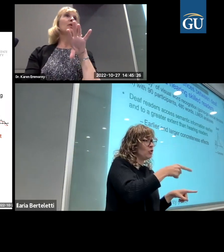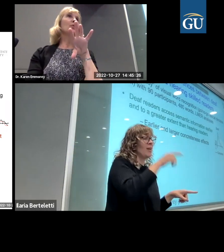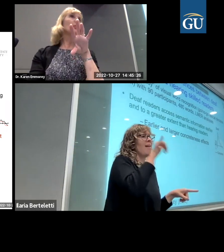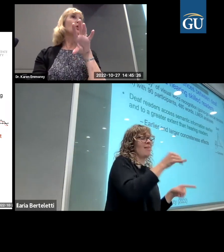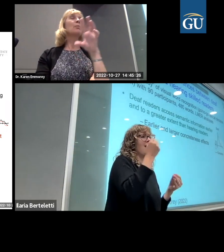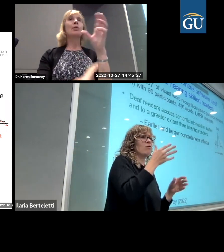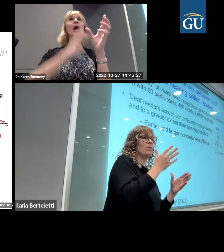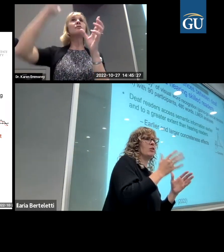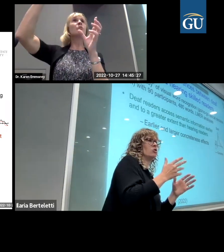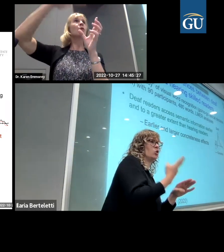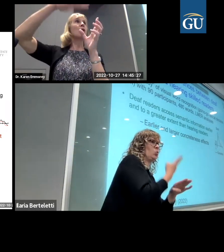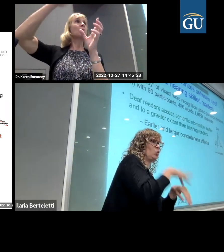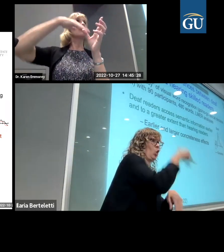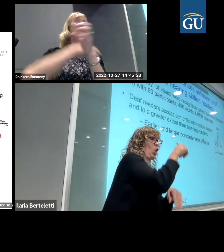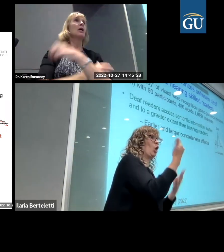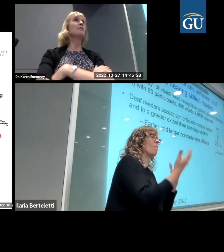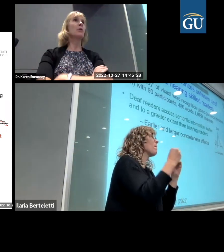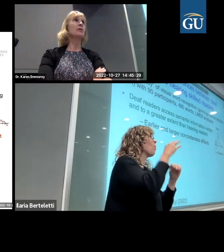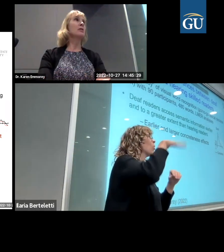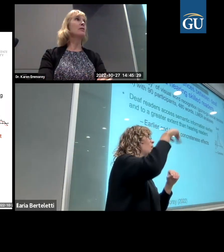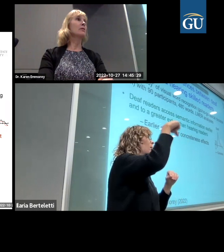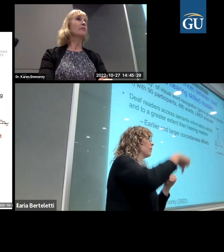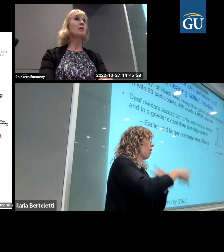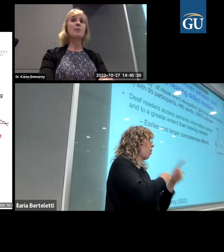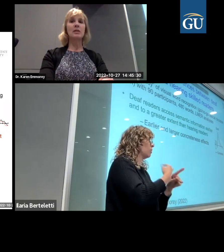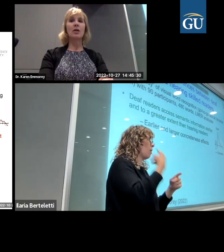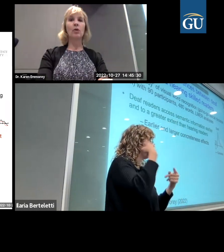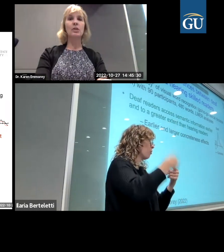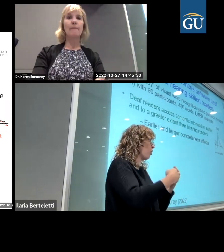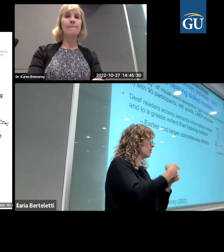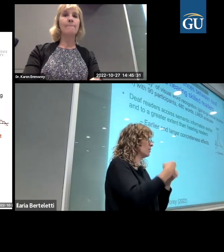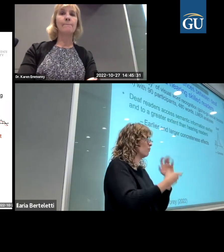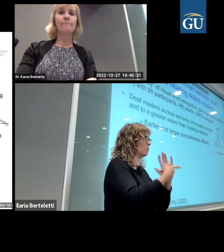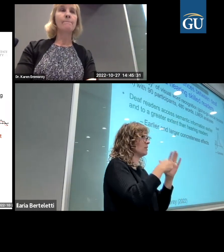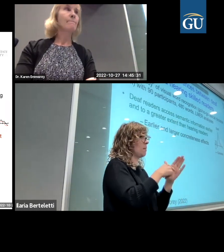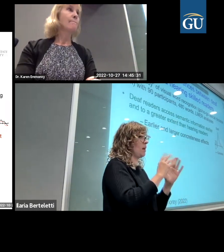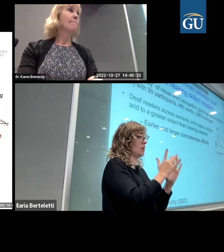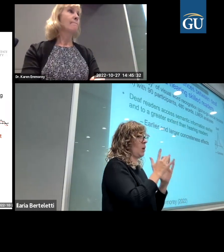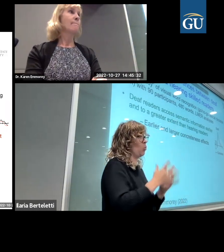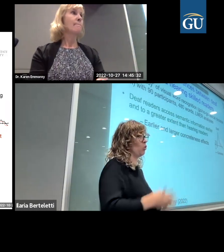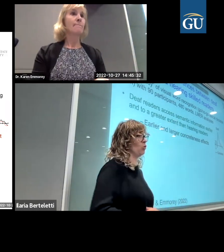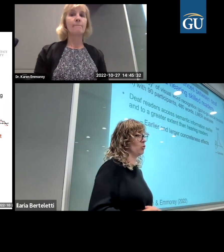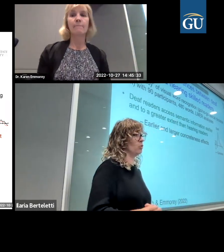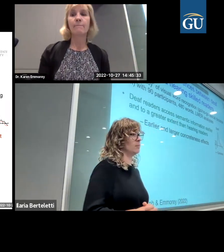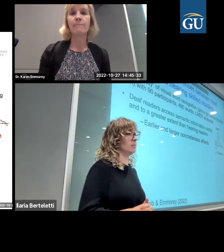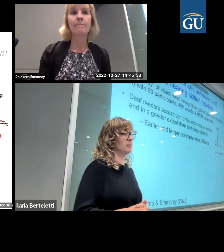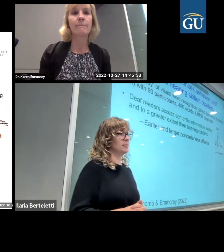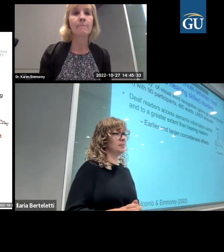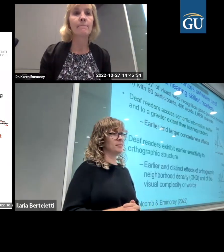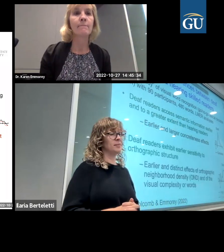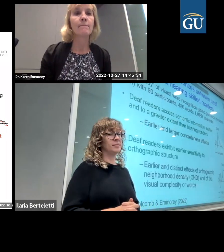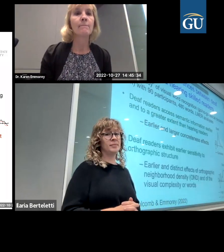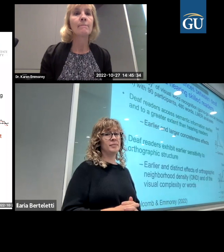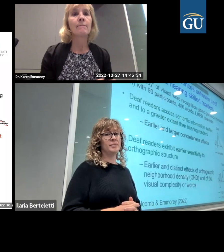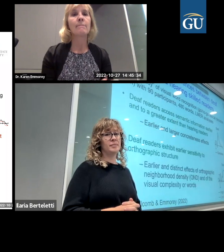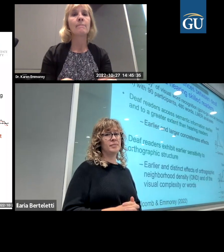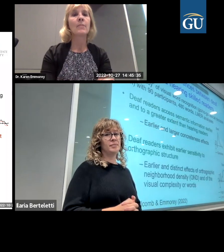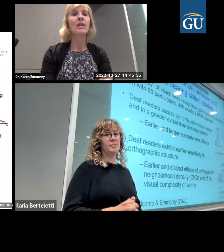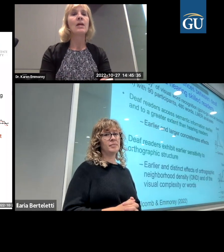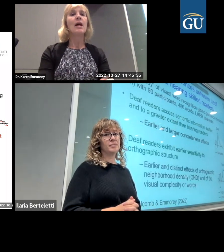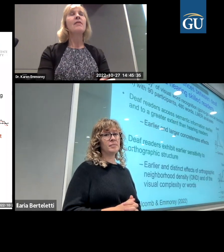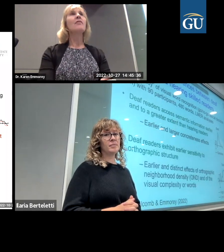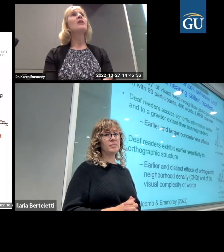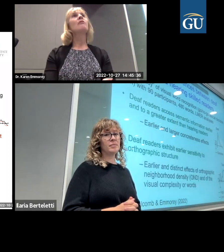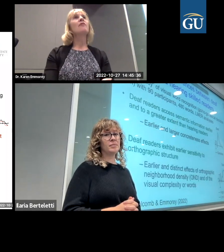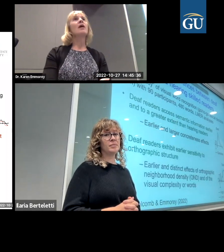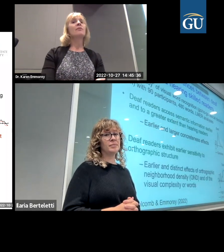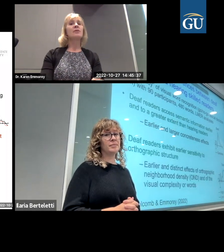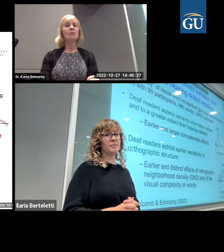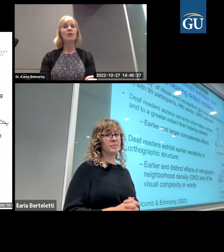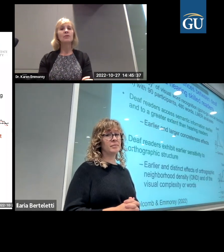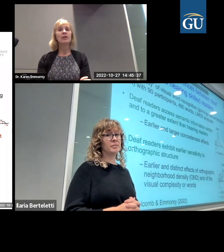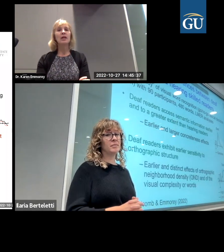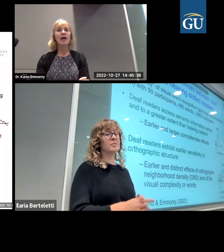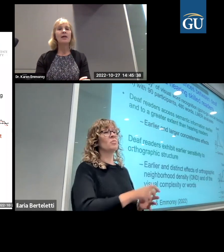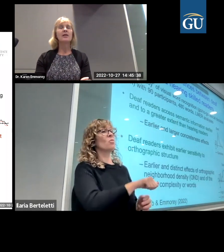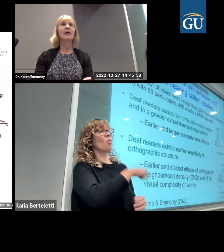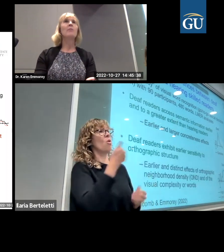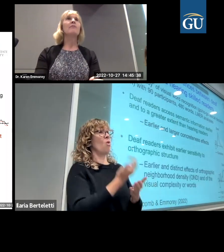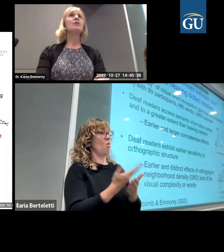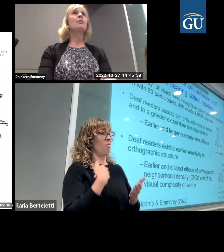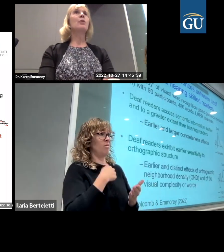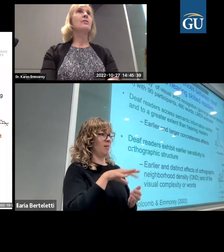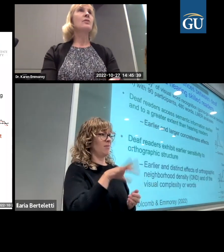The other thing we found was looking at um visual processing. So we found both earlier and different effects of orthographic neighborhood density and visual complexity.